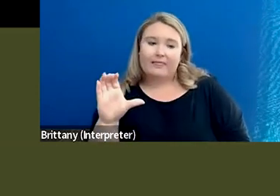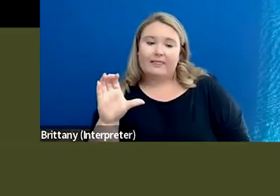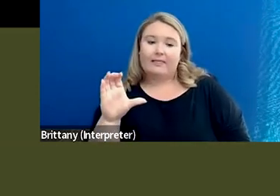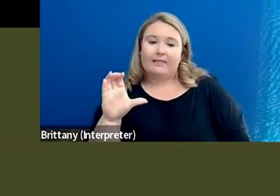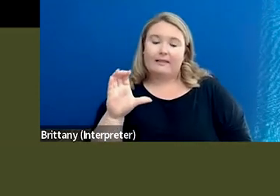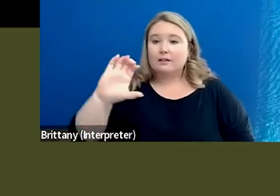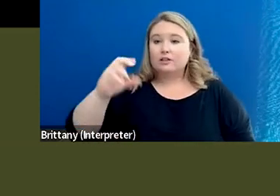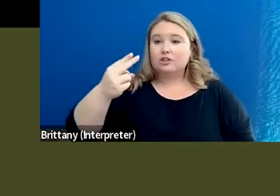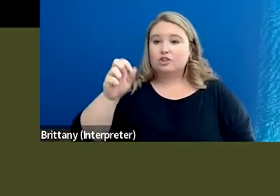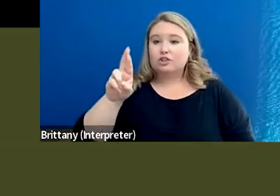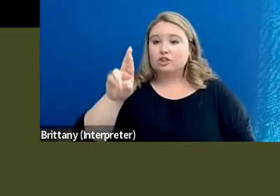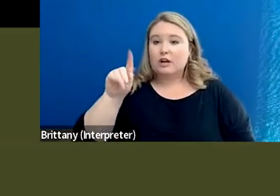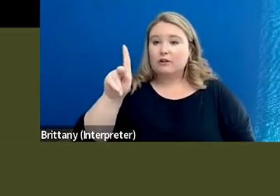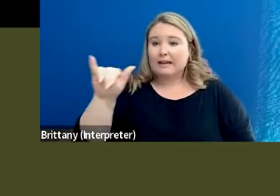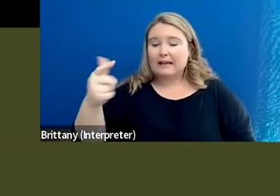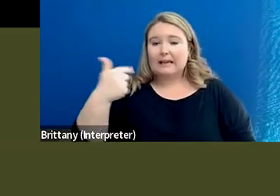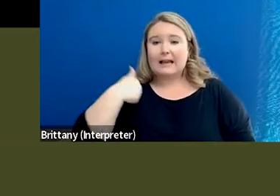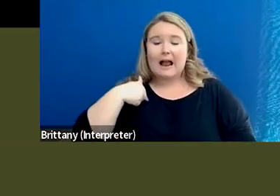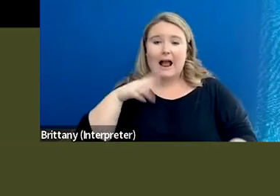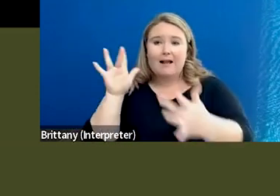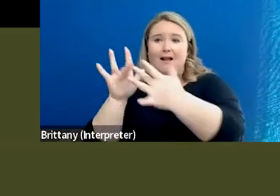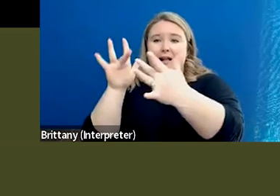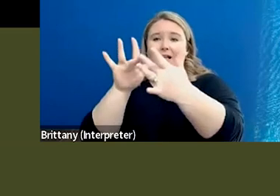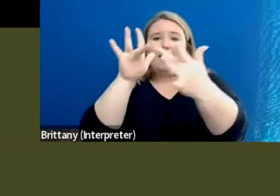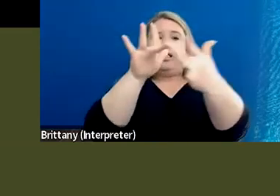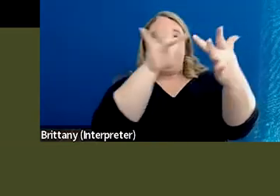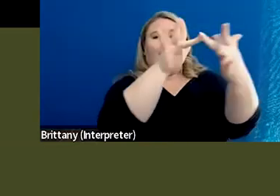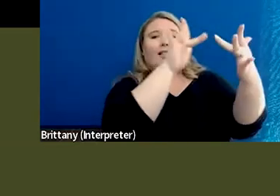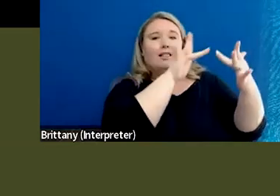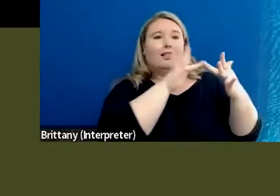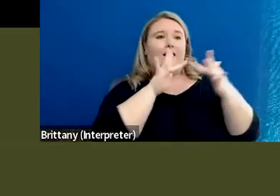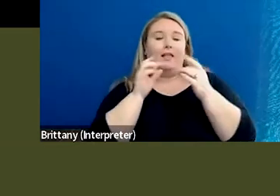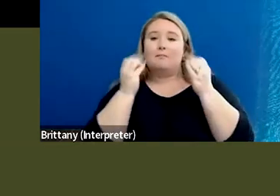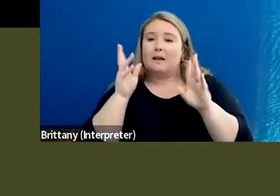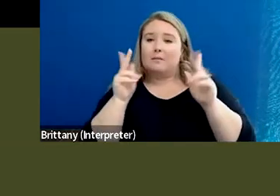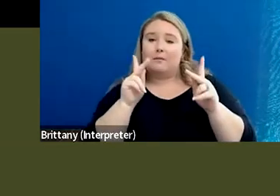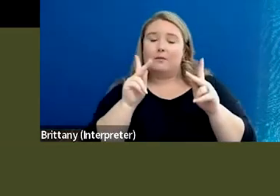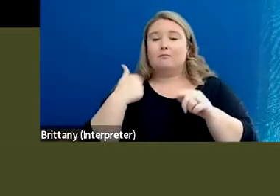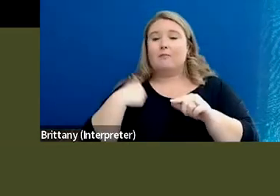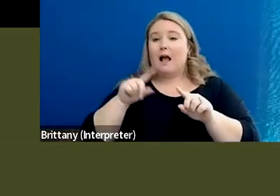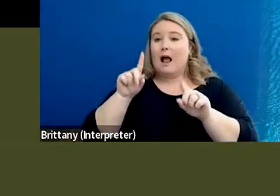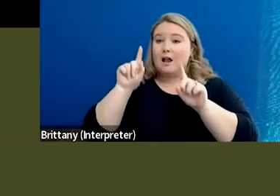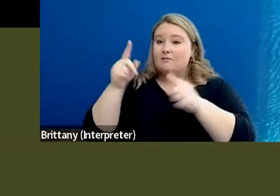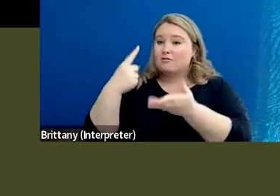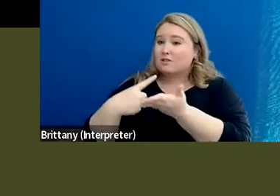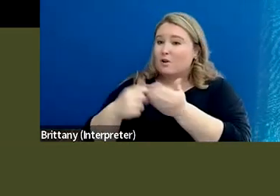to the county, I email commissions over and over again. I even went to the county manager, the mayor,